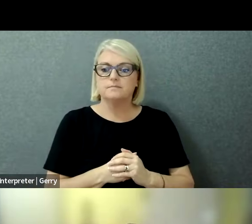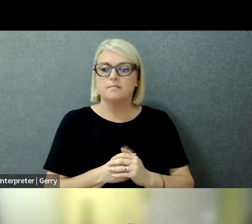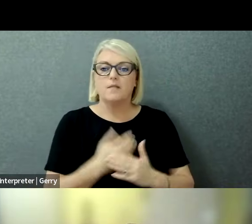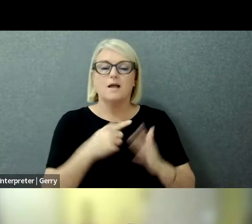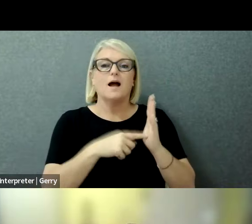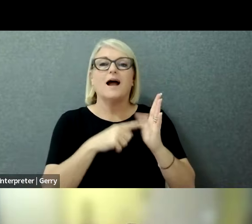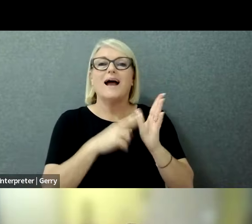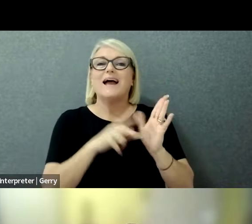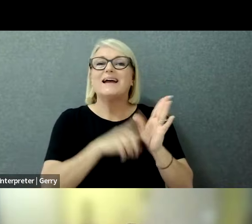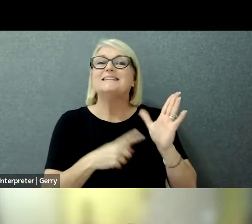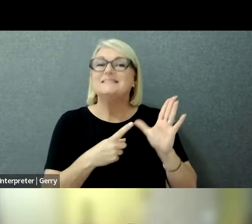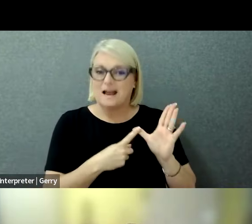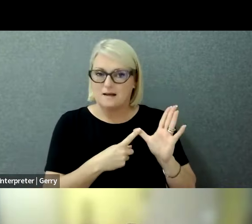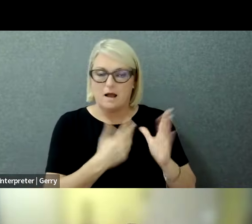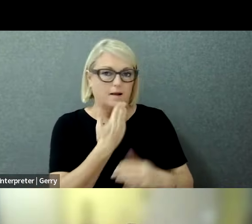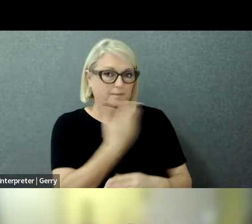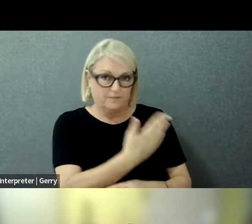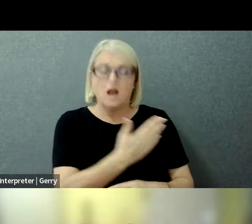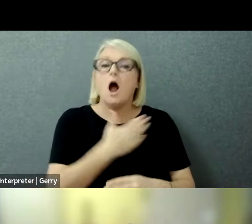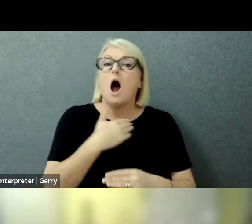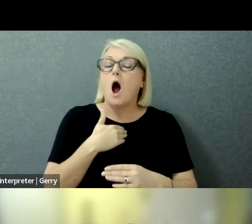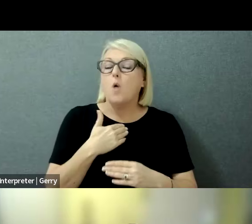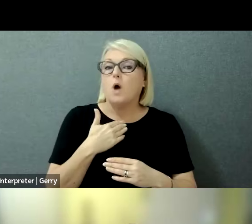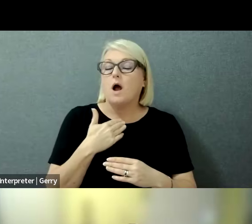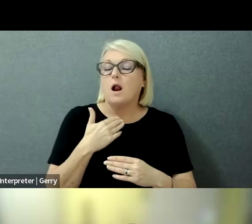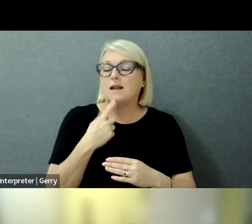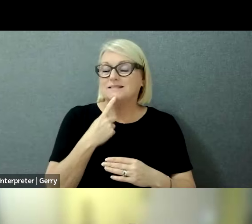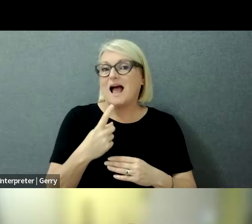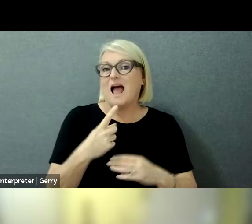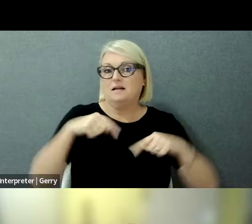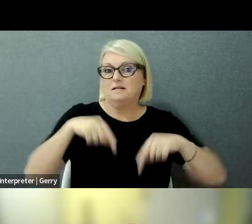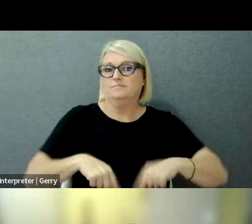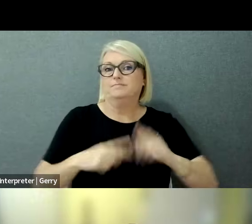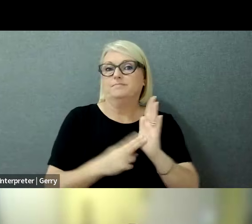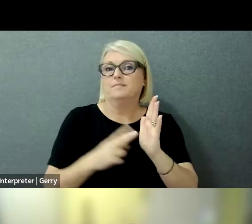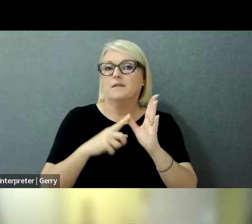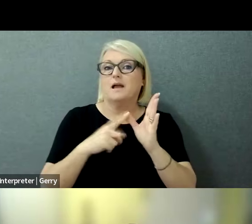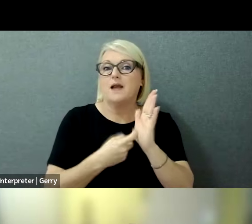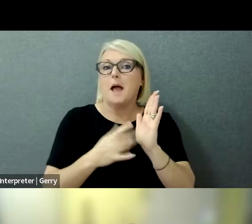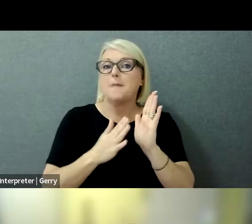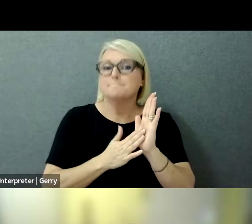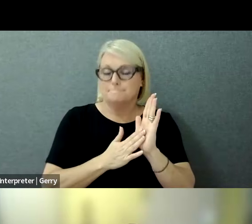from Bunurong land here in Naarm and my pronouns are she/her. Both Sharon